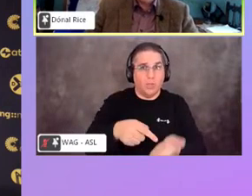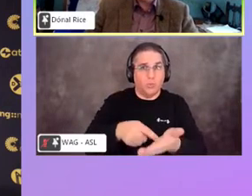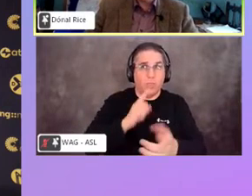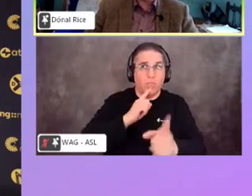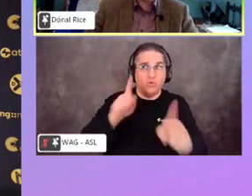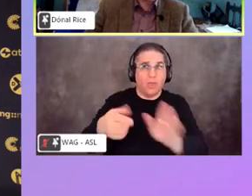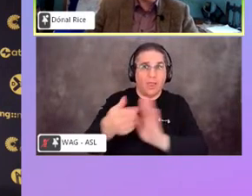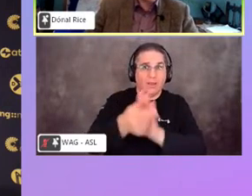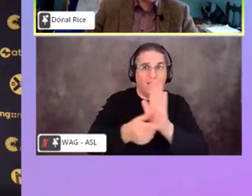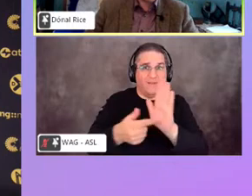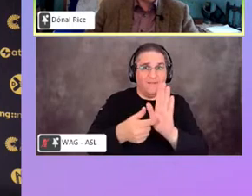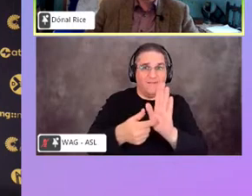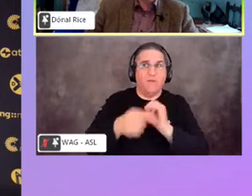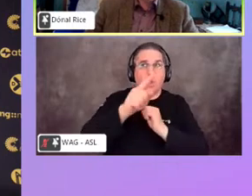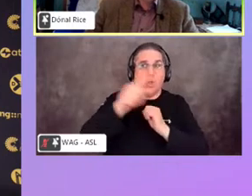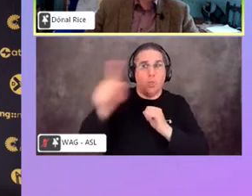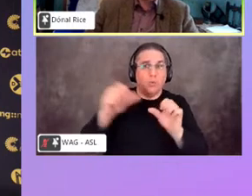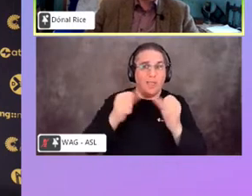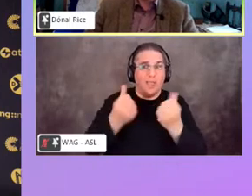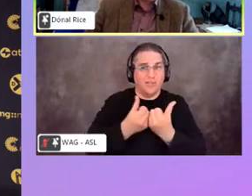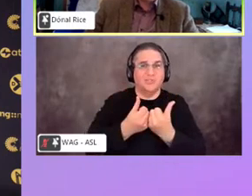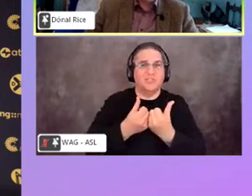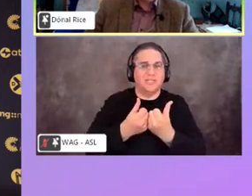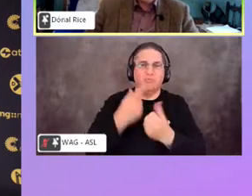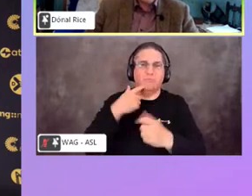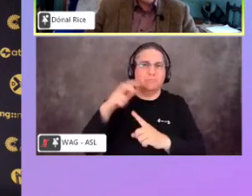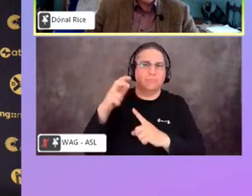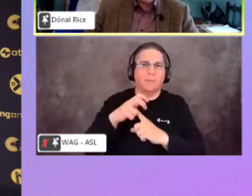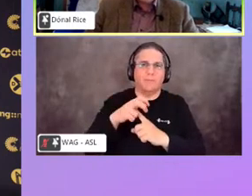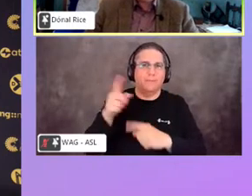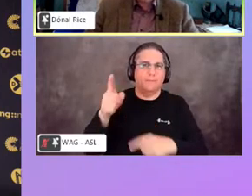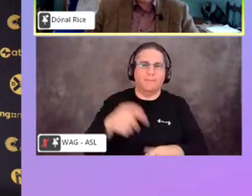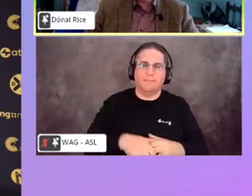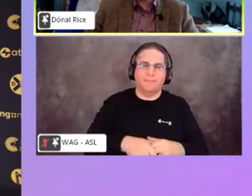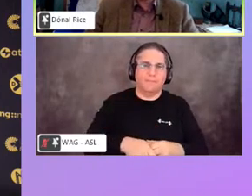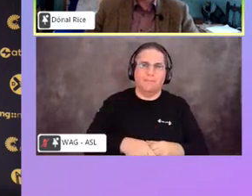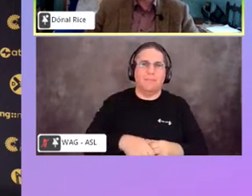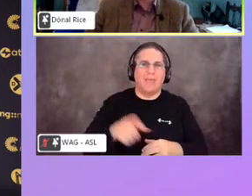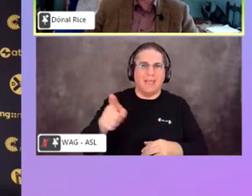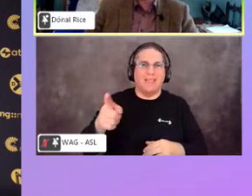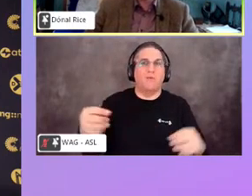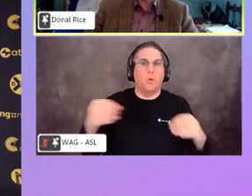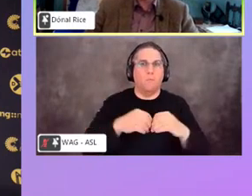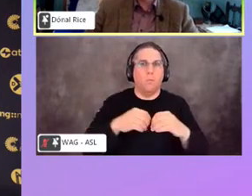noticing that those web agencies that are working